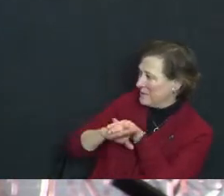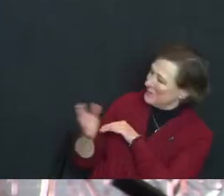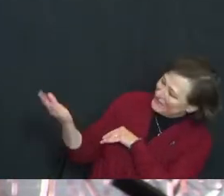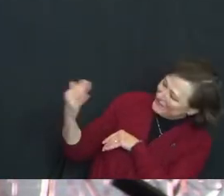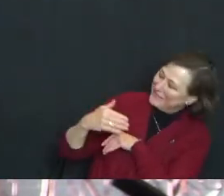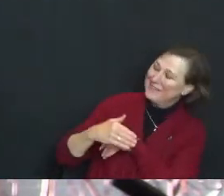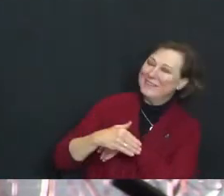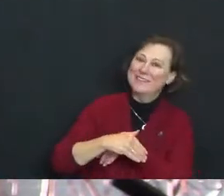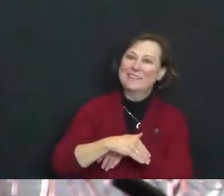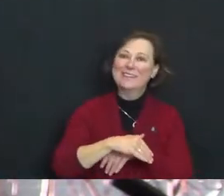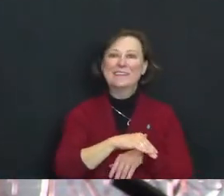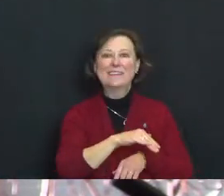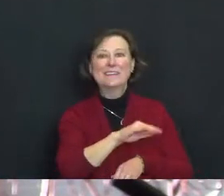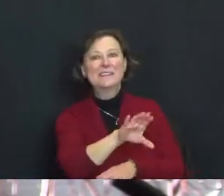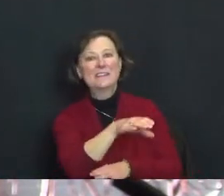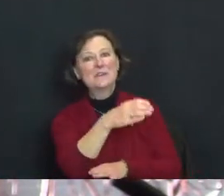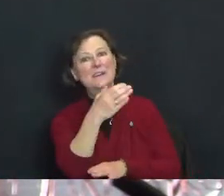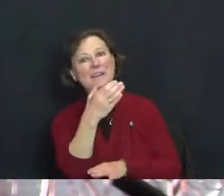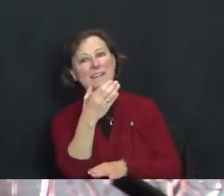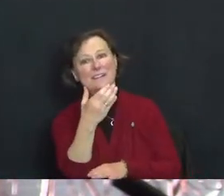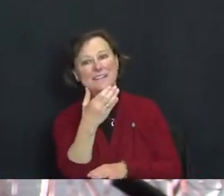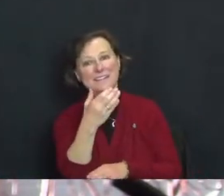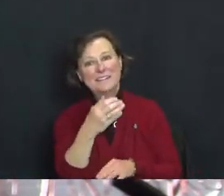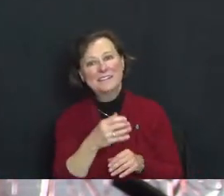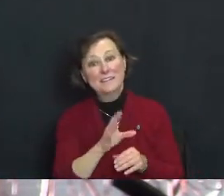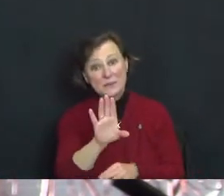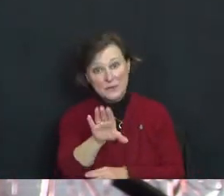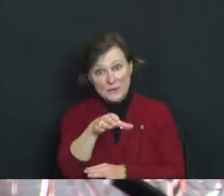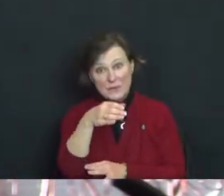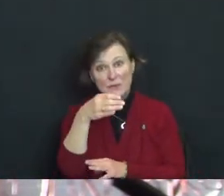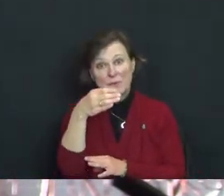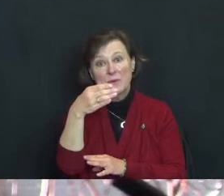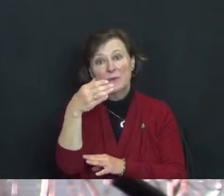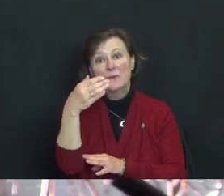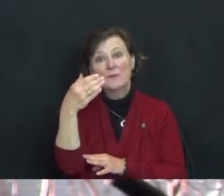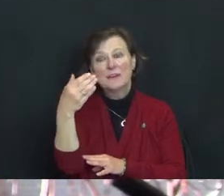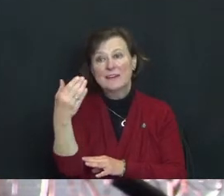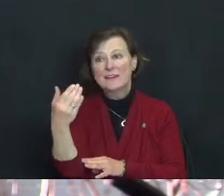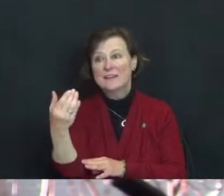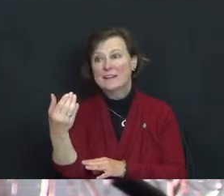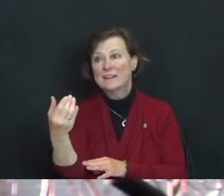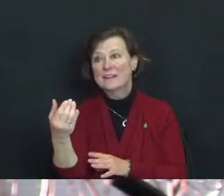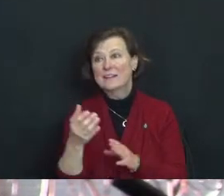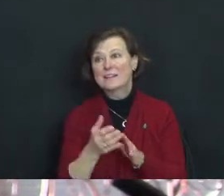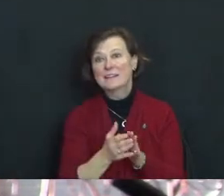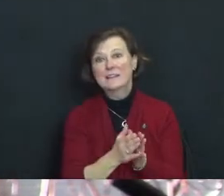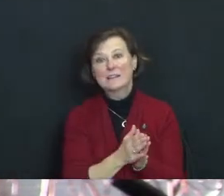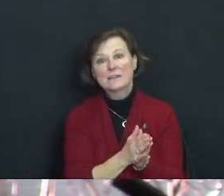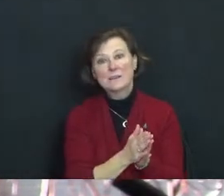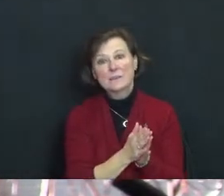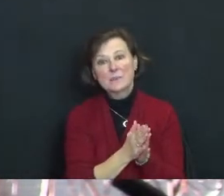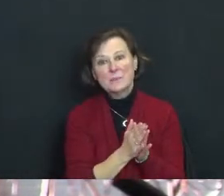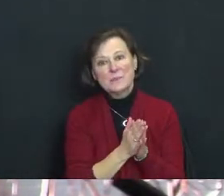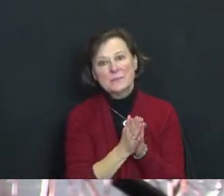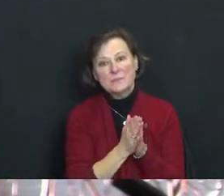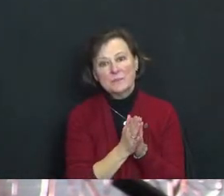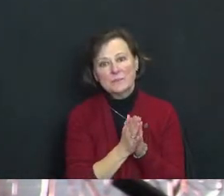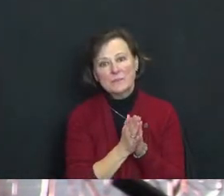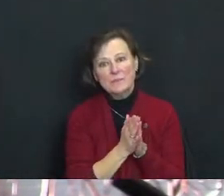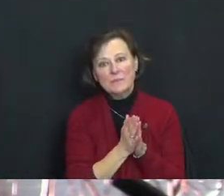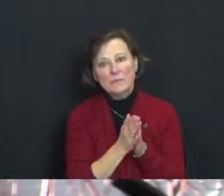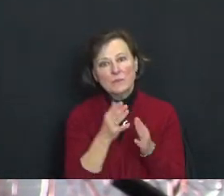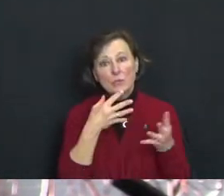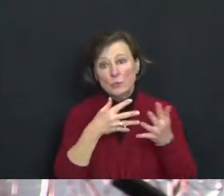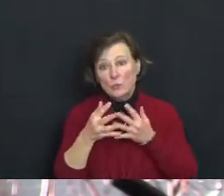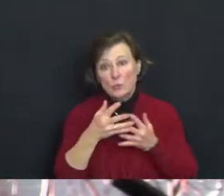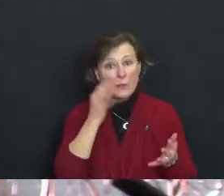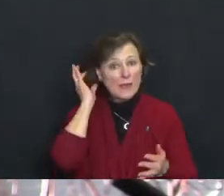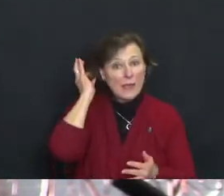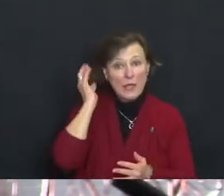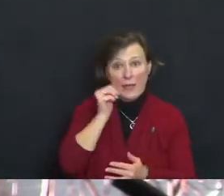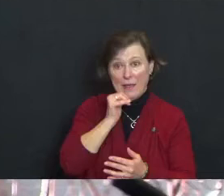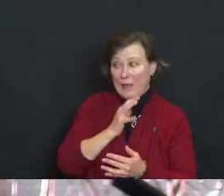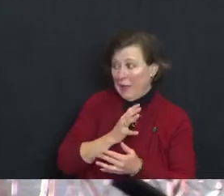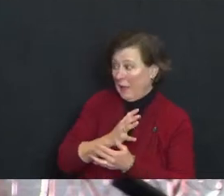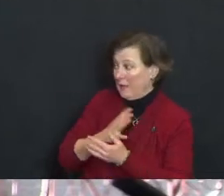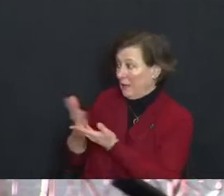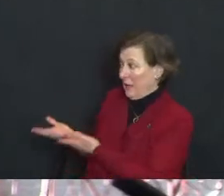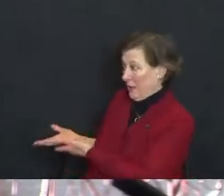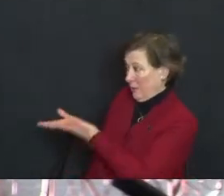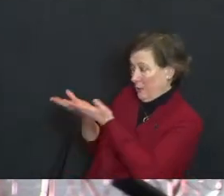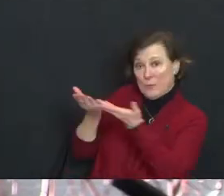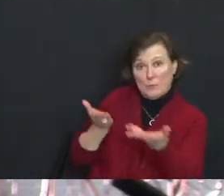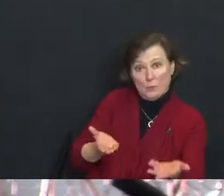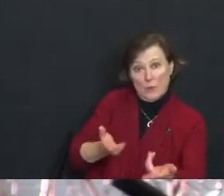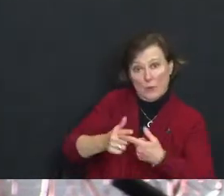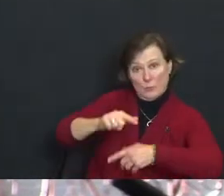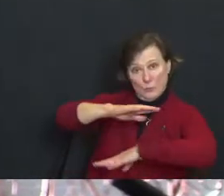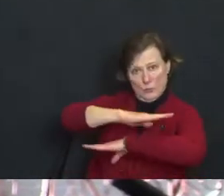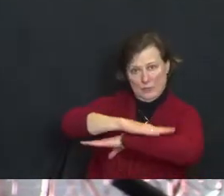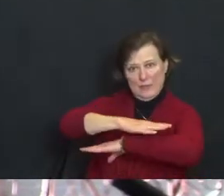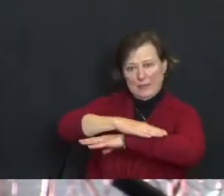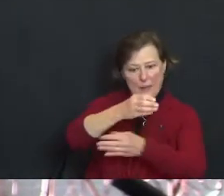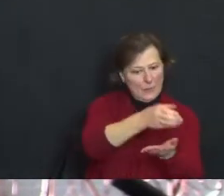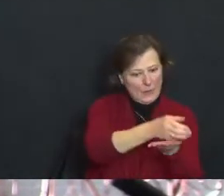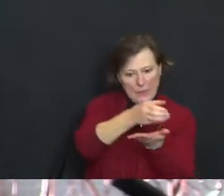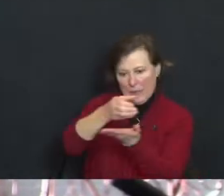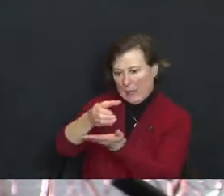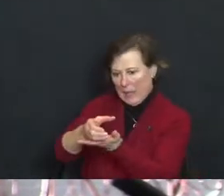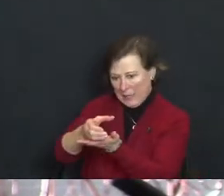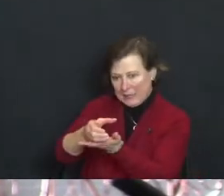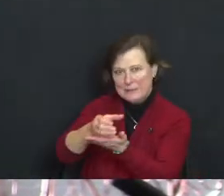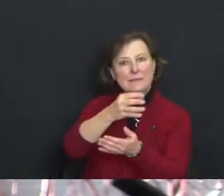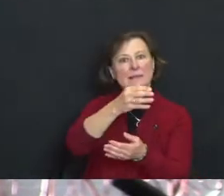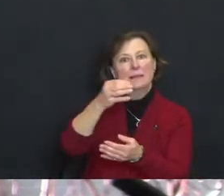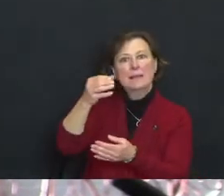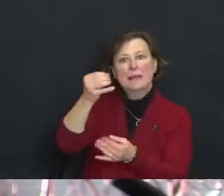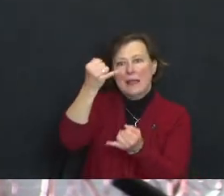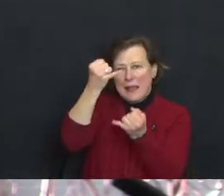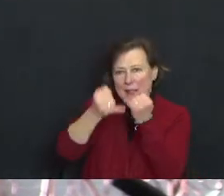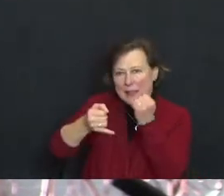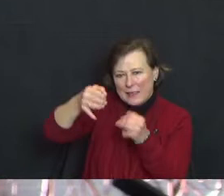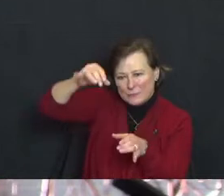The grey-haired lady brought forth to the table, glasses too and her last drop of wine.